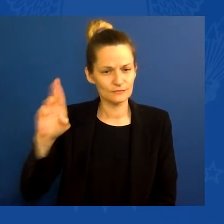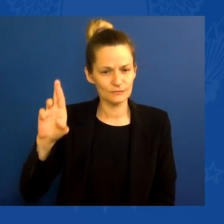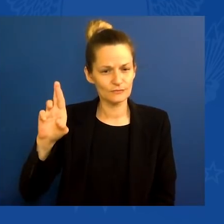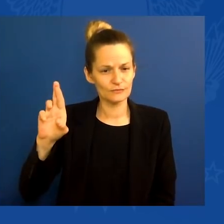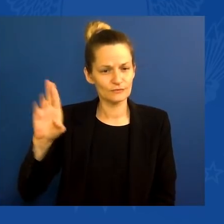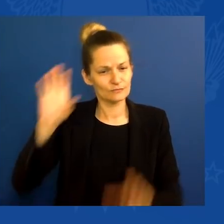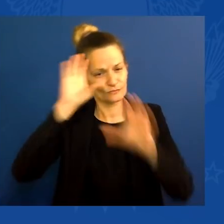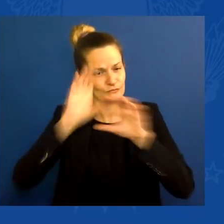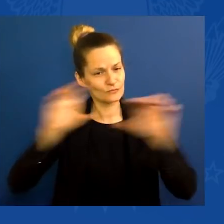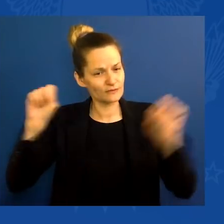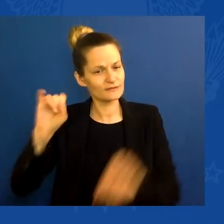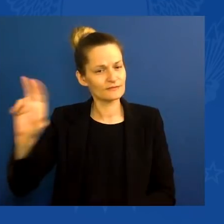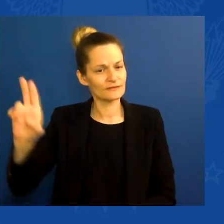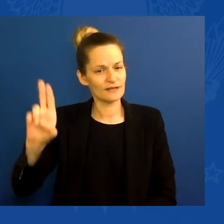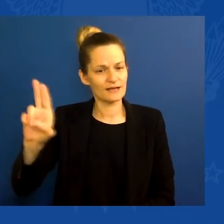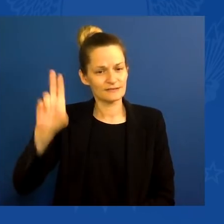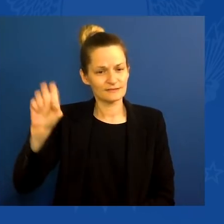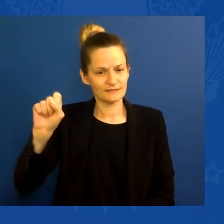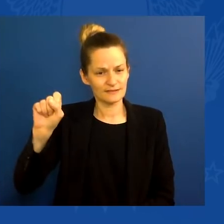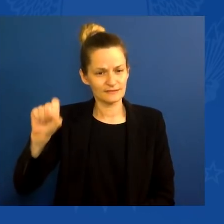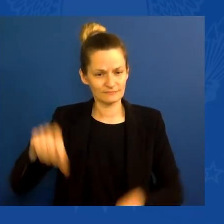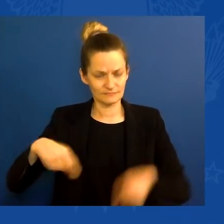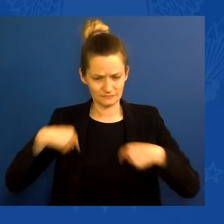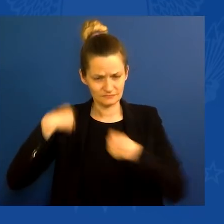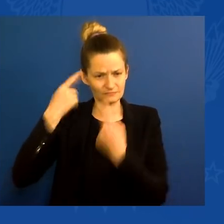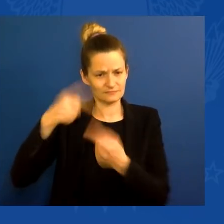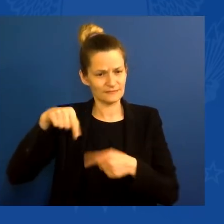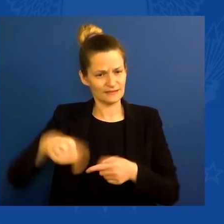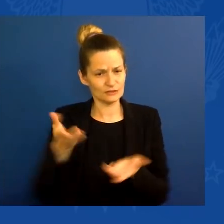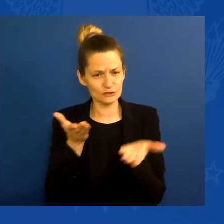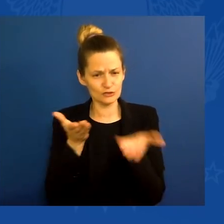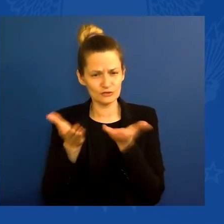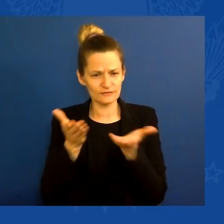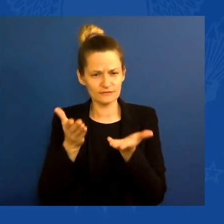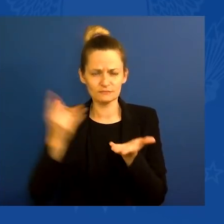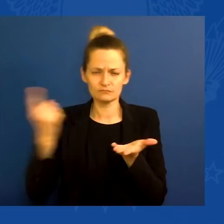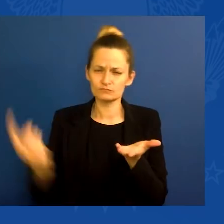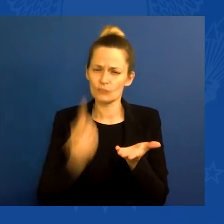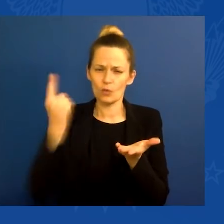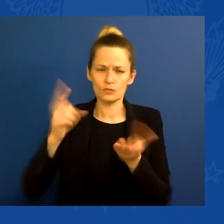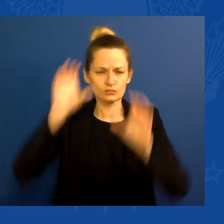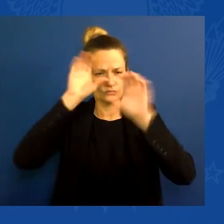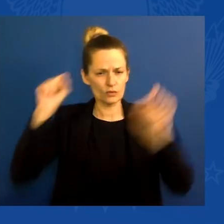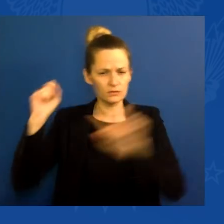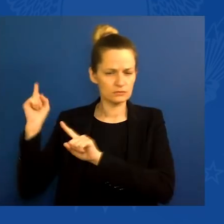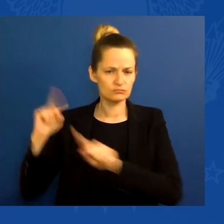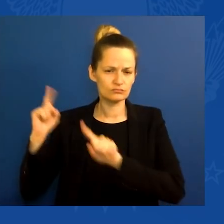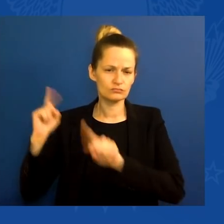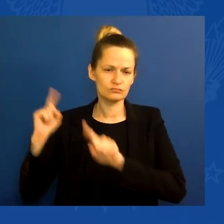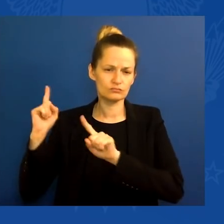this memorial service to our fallen. And we thank you, Mr. President, for your presence here today on this day.